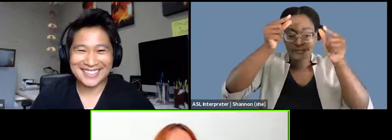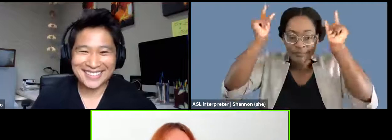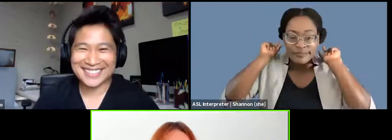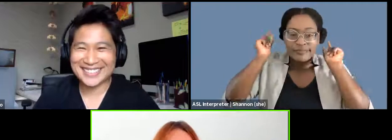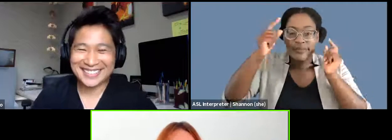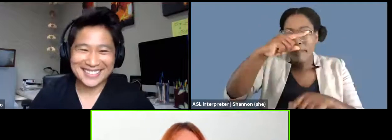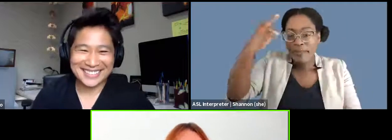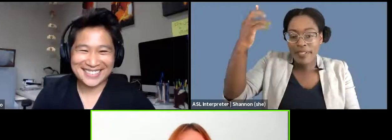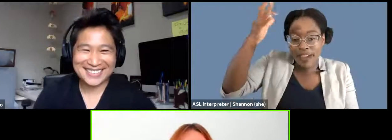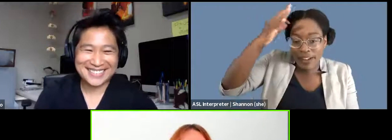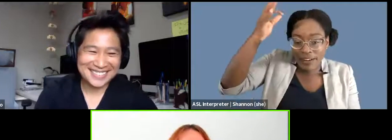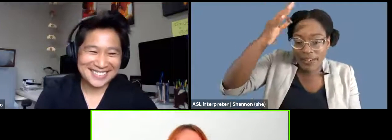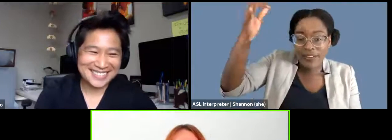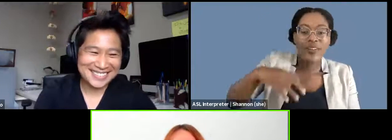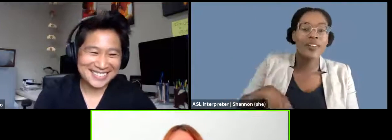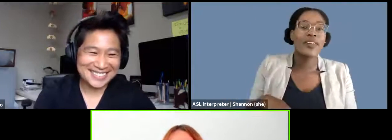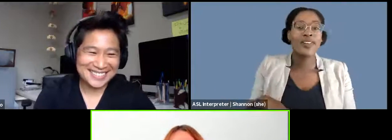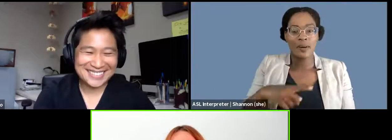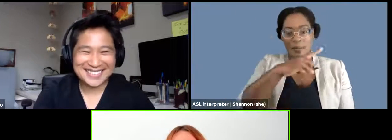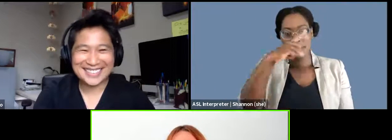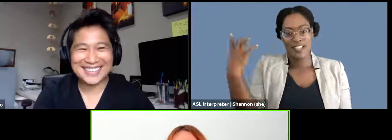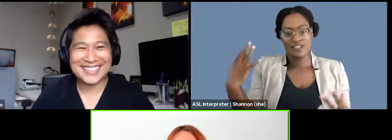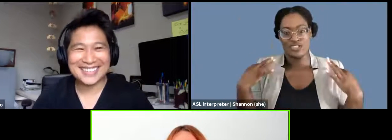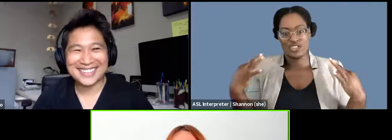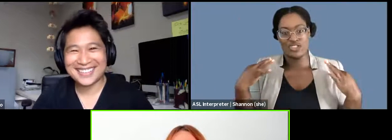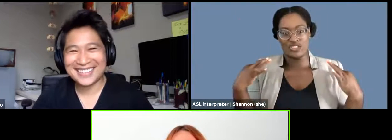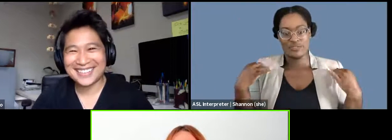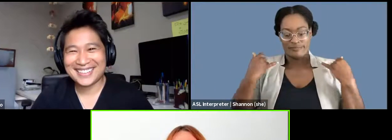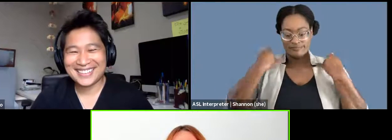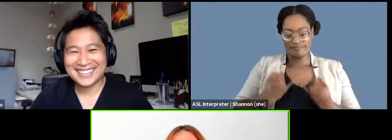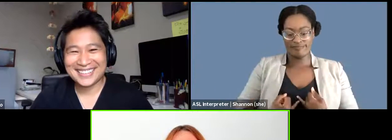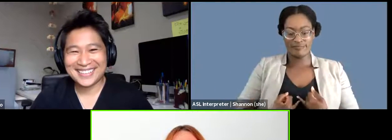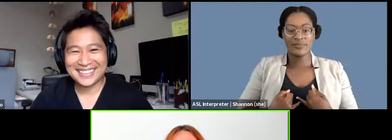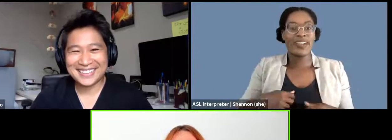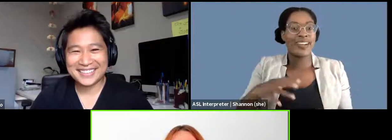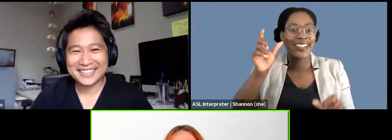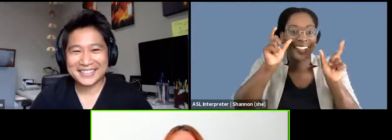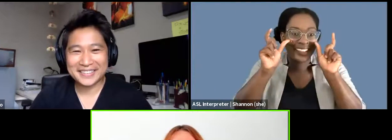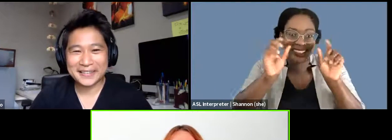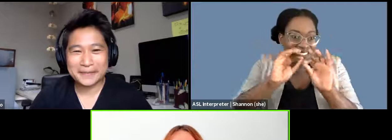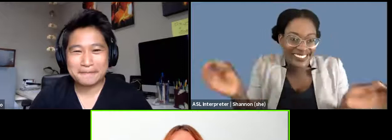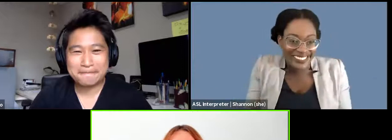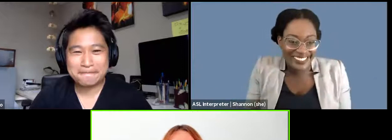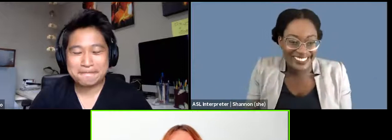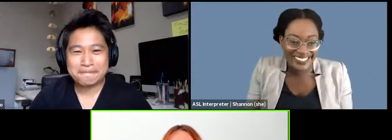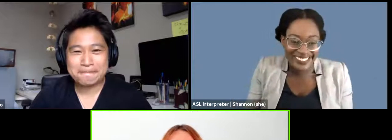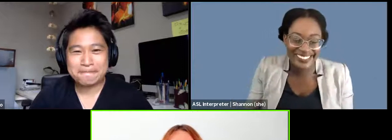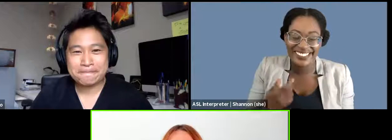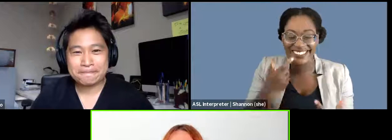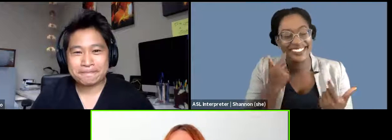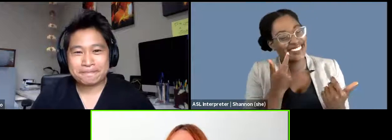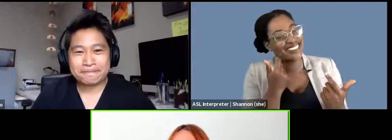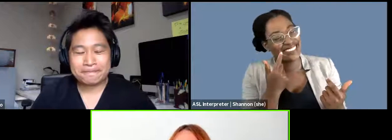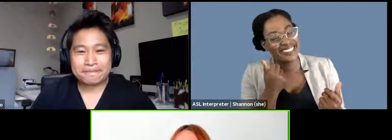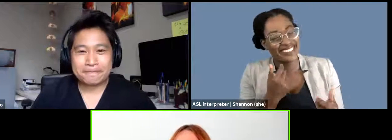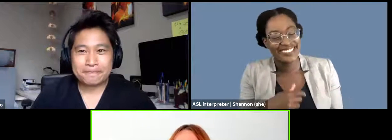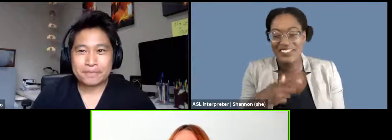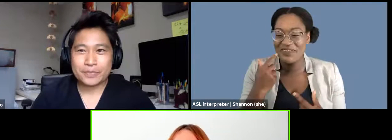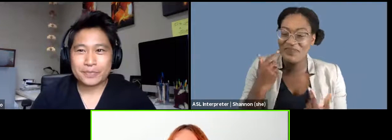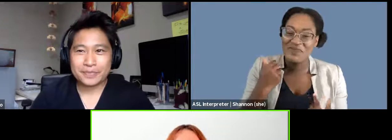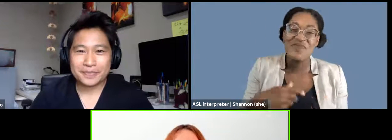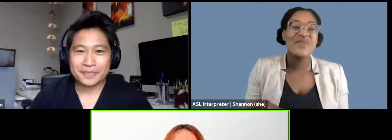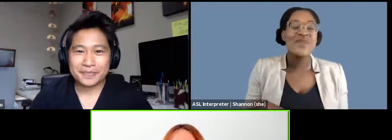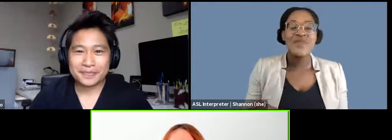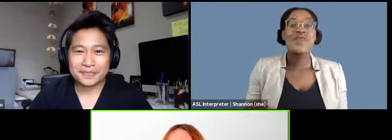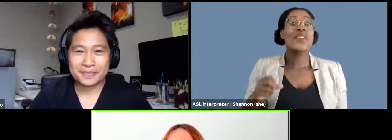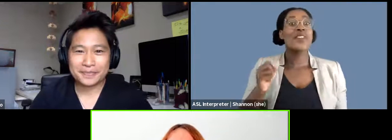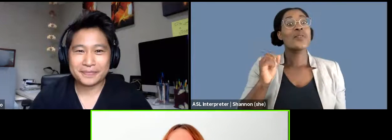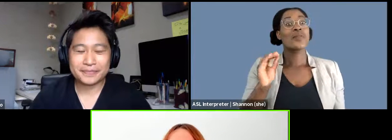Cool. A few things before we jump into conversation. One is, please, thank you